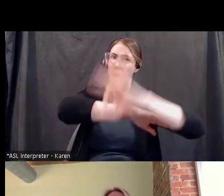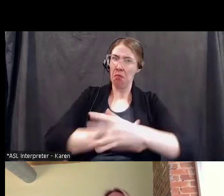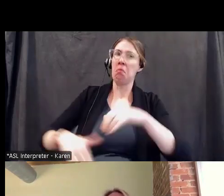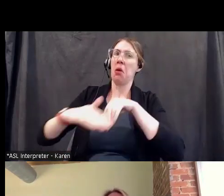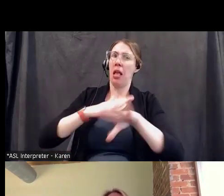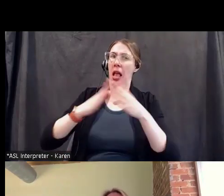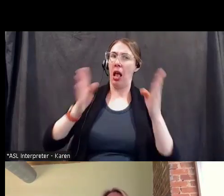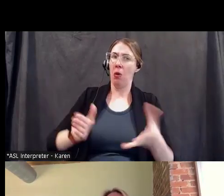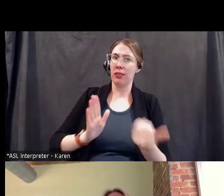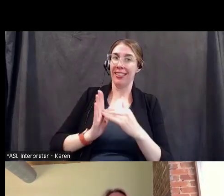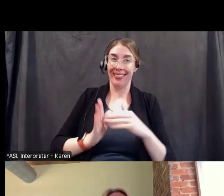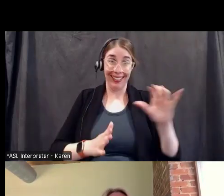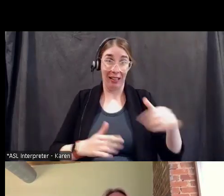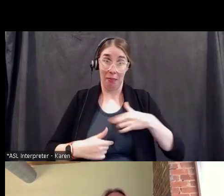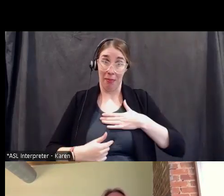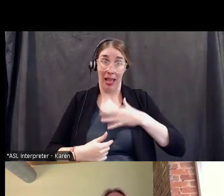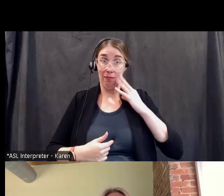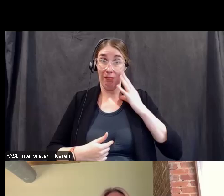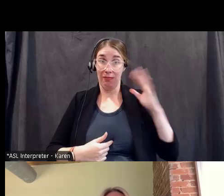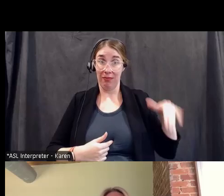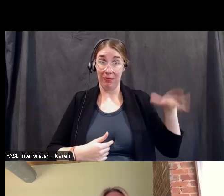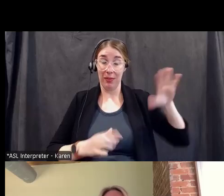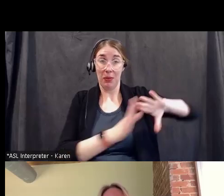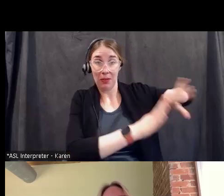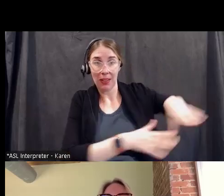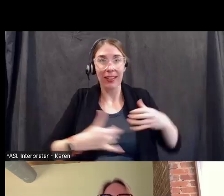but I think I'm learning to game and I think it's really fun.